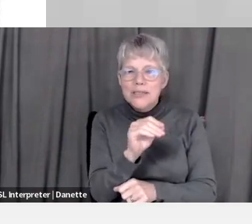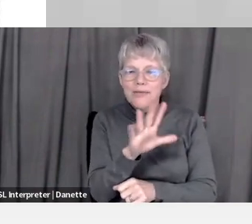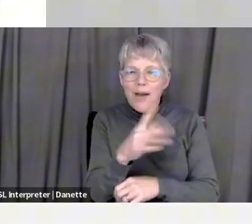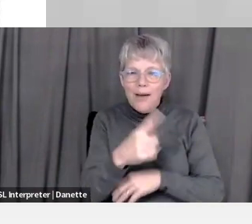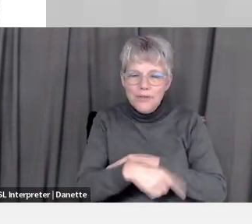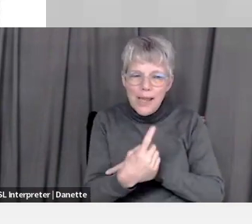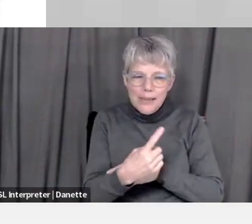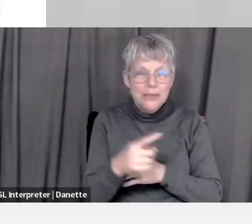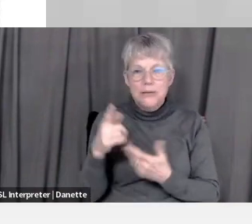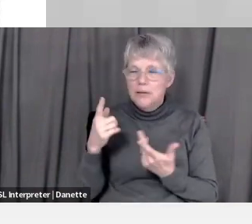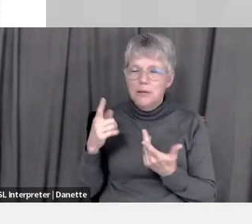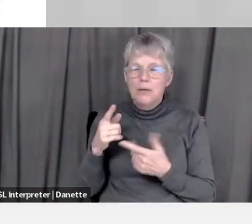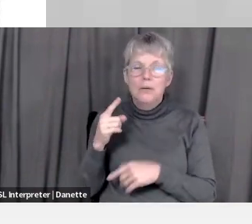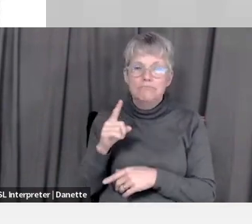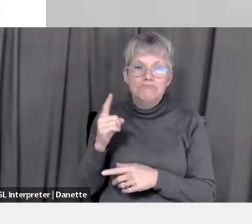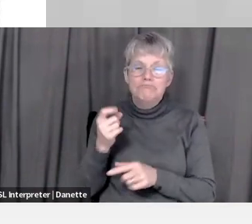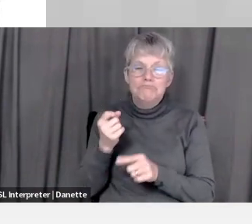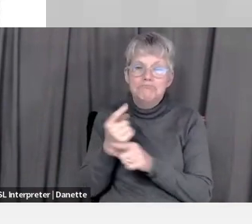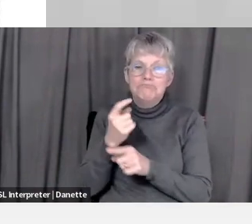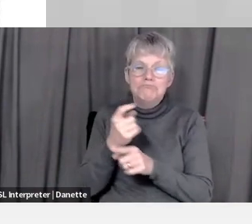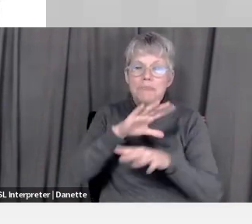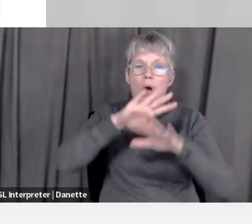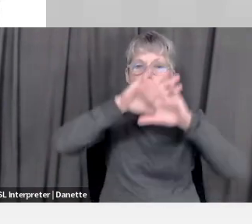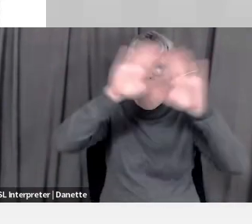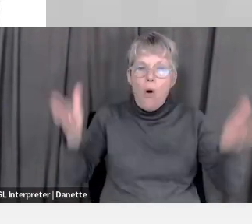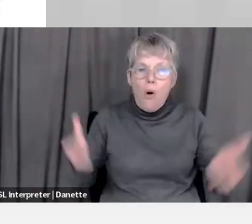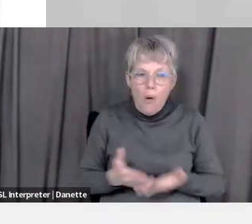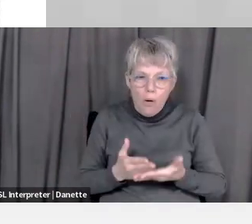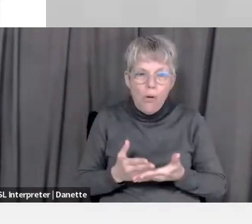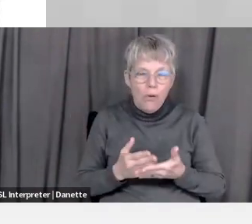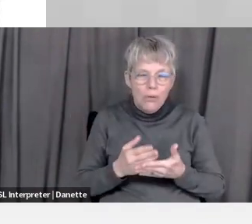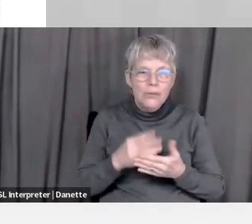And this is just a few little photos of some of our peer team as well.